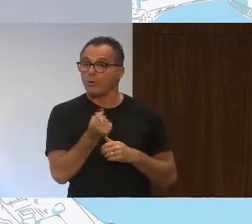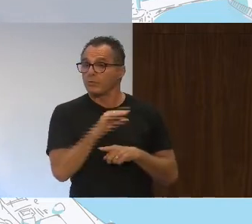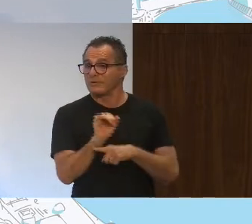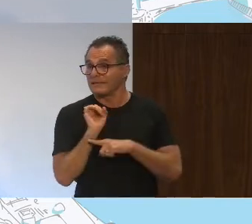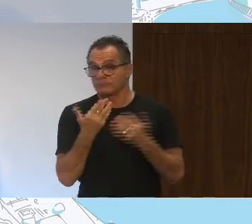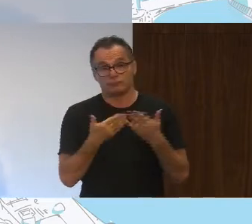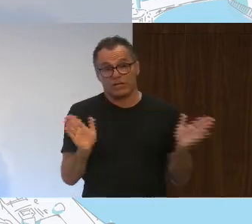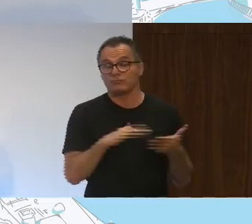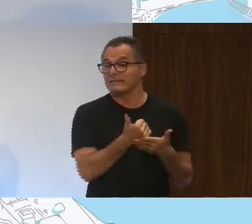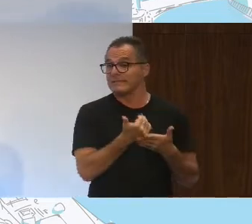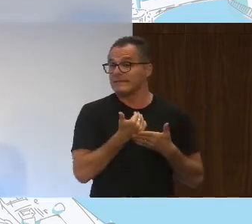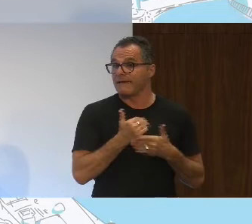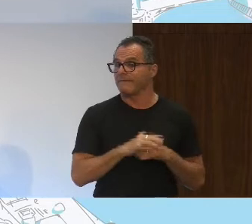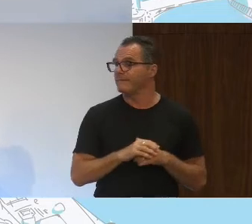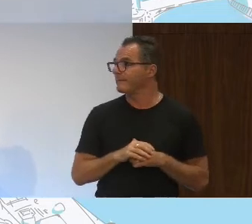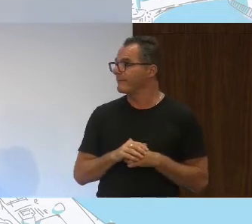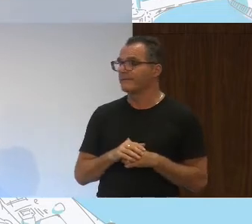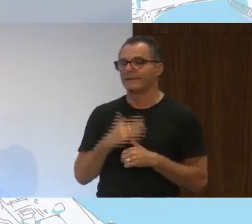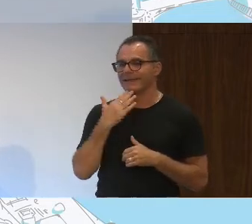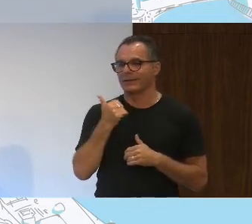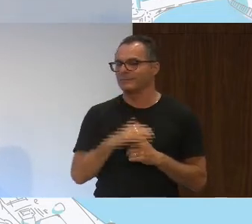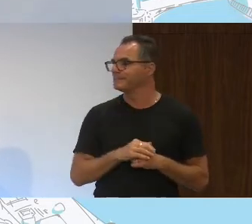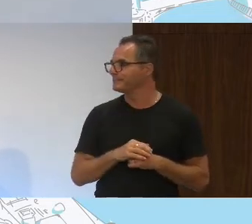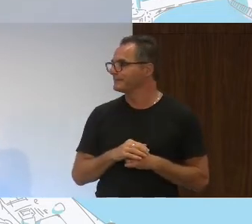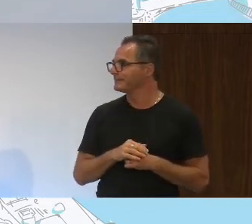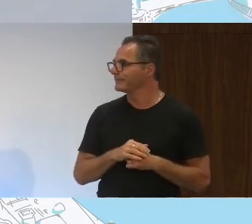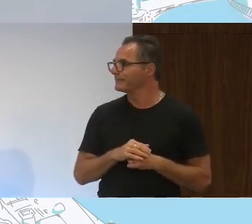Okay. Thank you. Right now it's a triptan